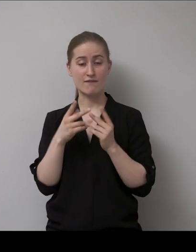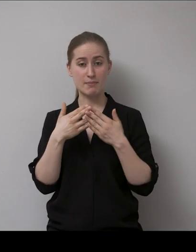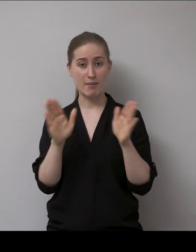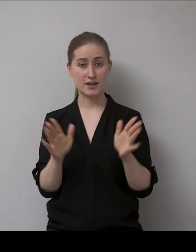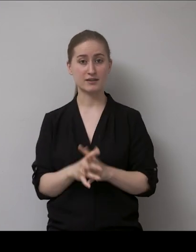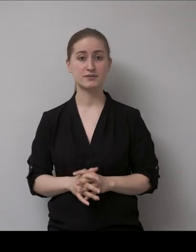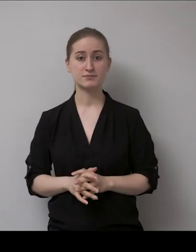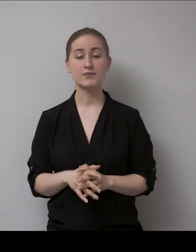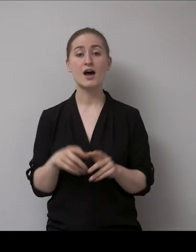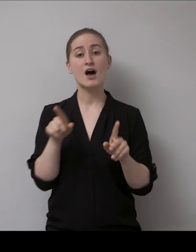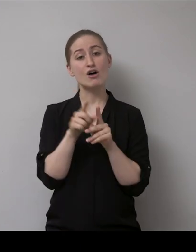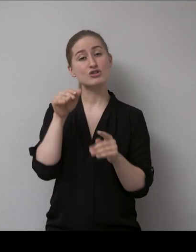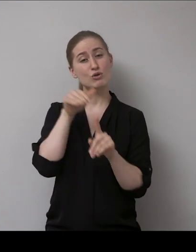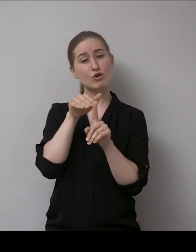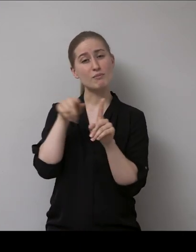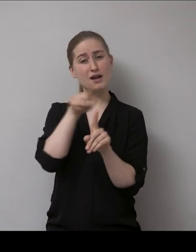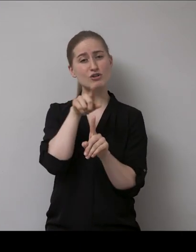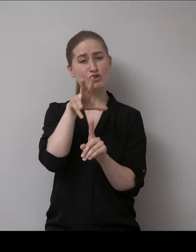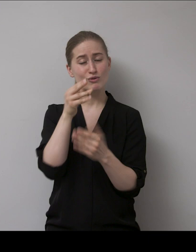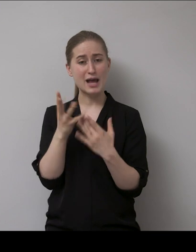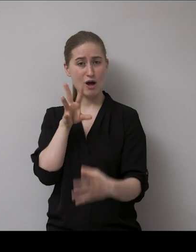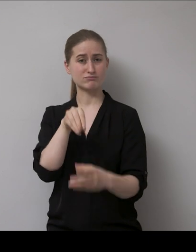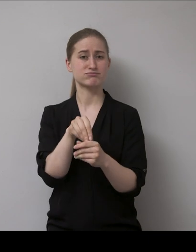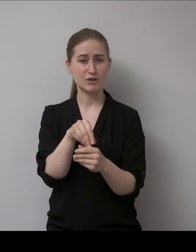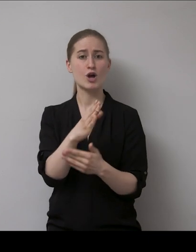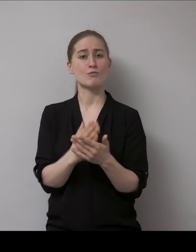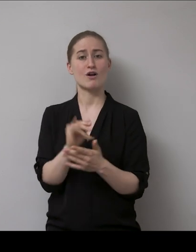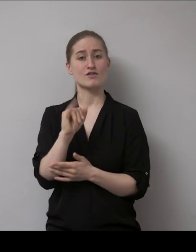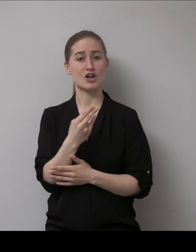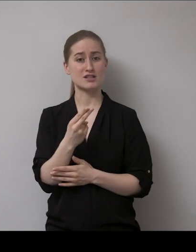I also remind you that you are part of the Johns Hopkins family now and forever,